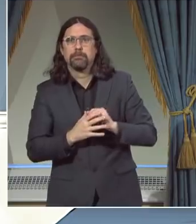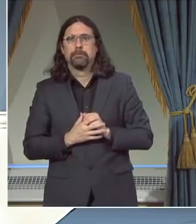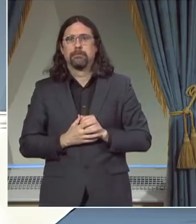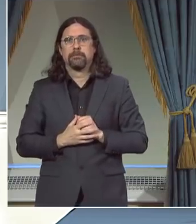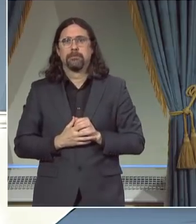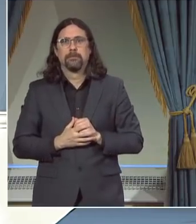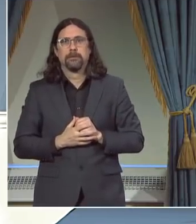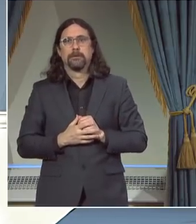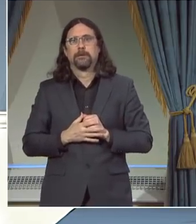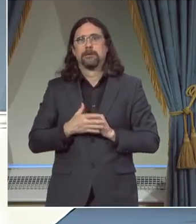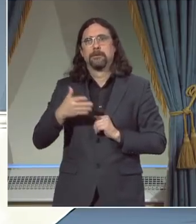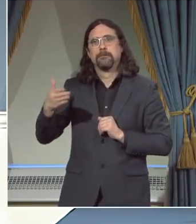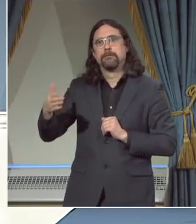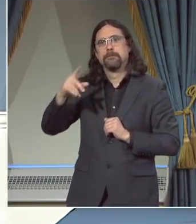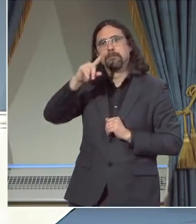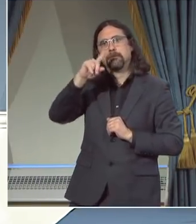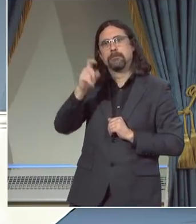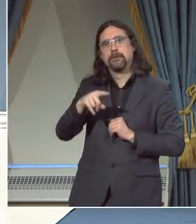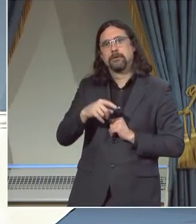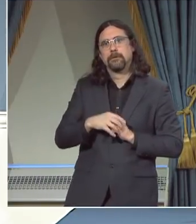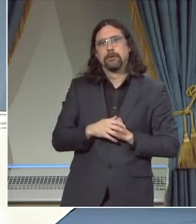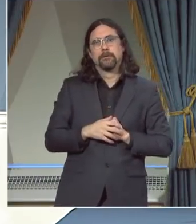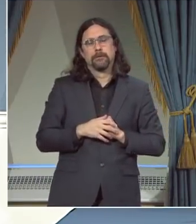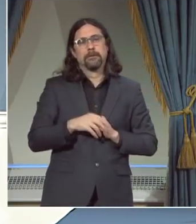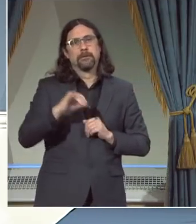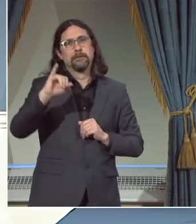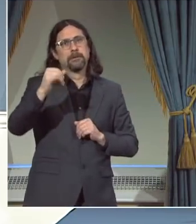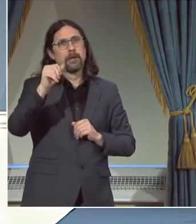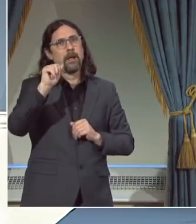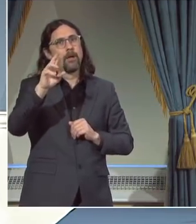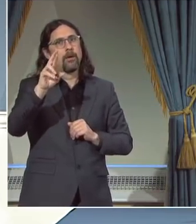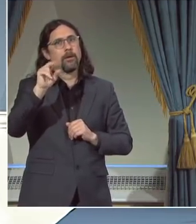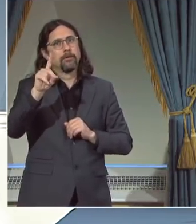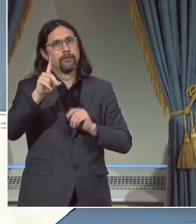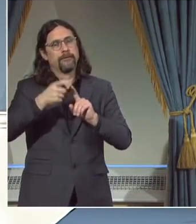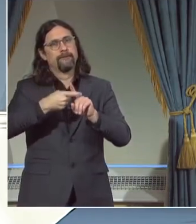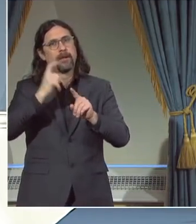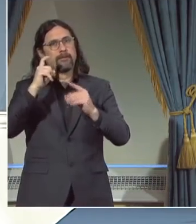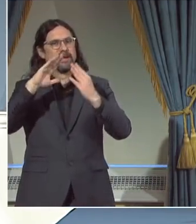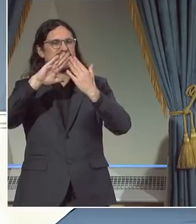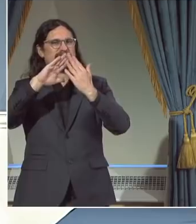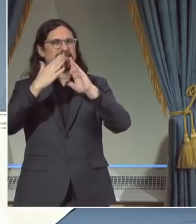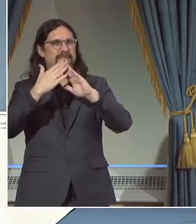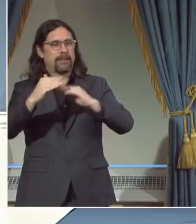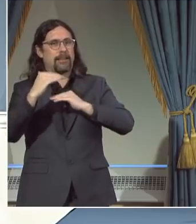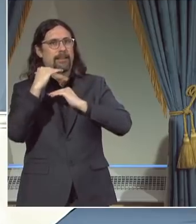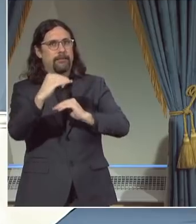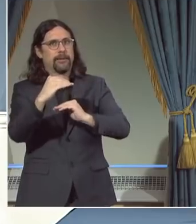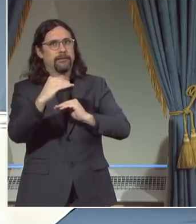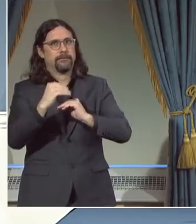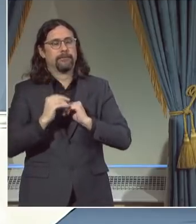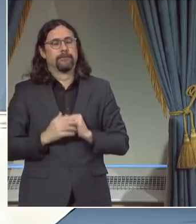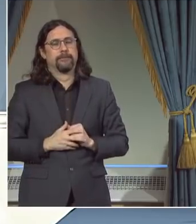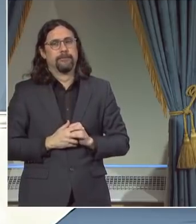STLA OE,N W E HAVE JARED FROM CITY LIMITS. HI, MR. MAYOR. COMMISSIONER,